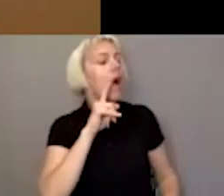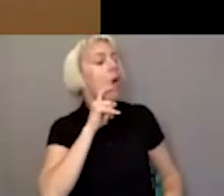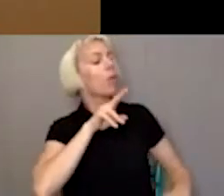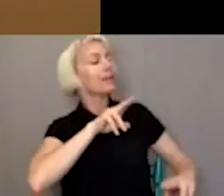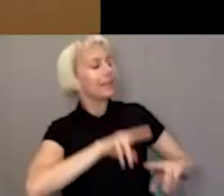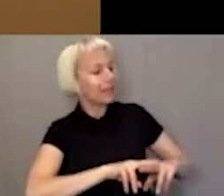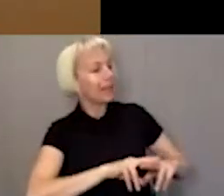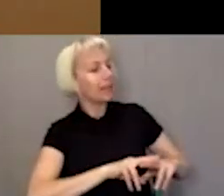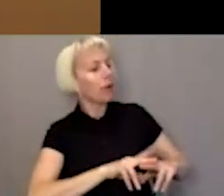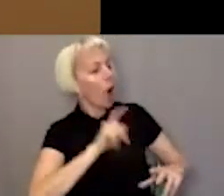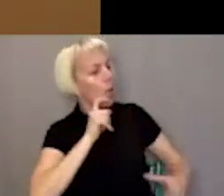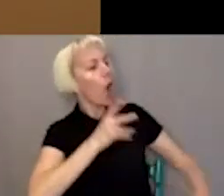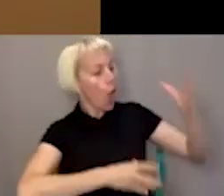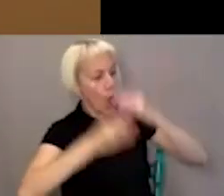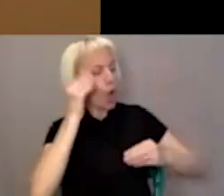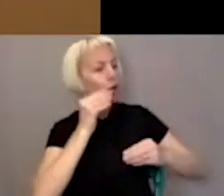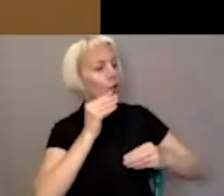good place to start. JEREMY FERNANDEZ: